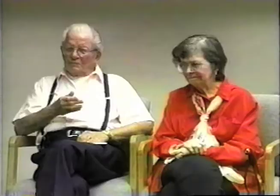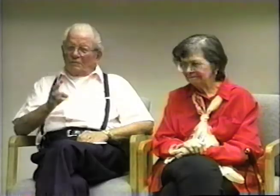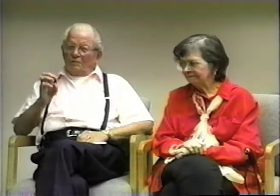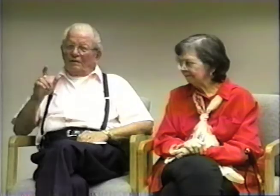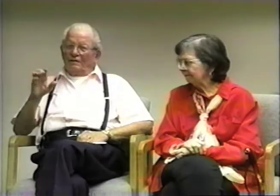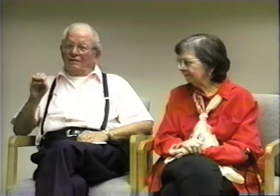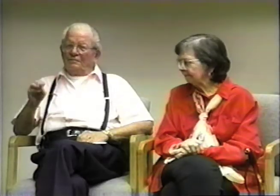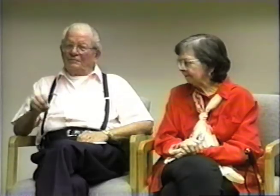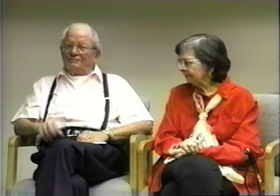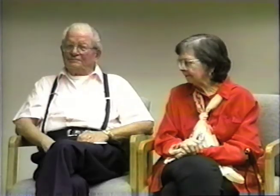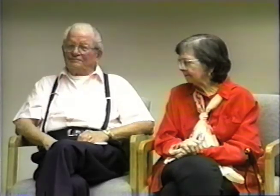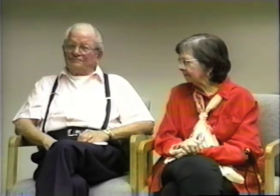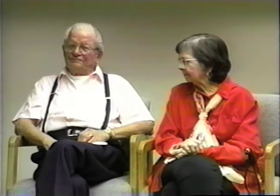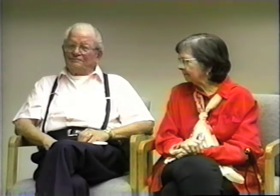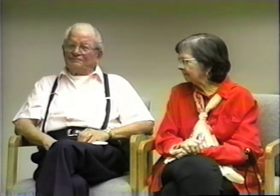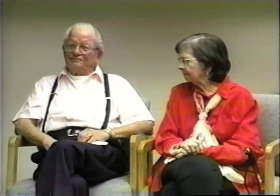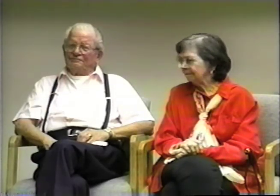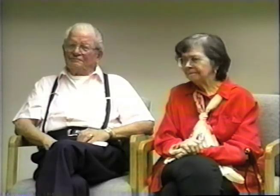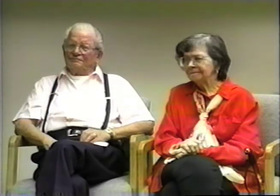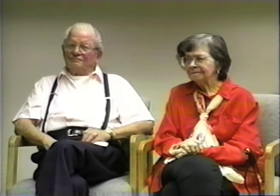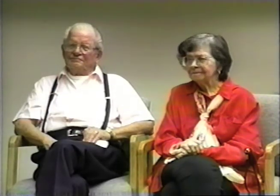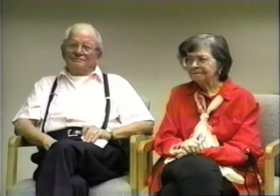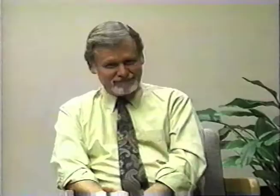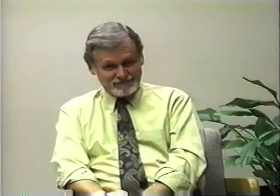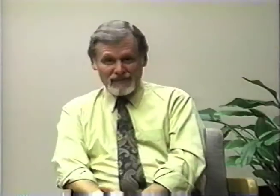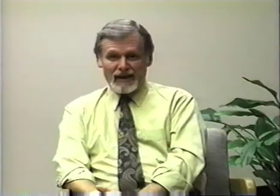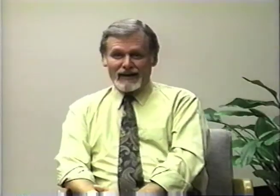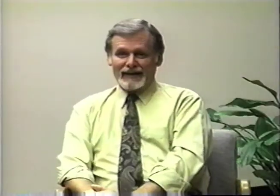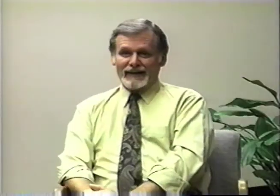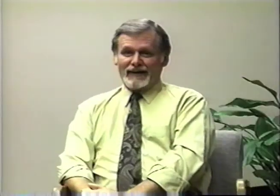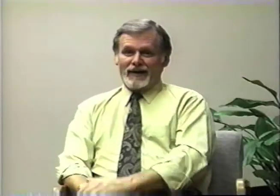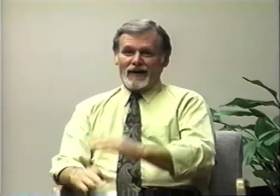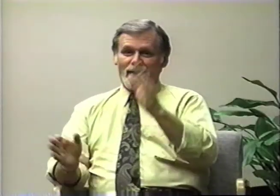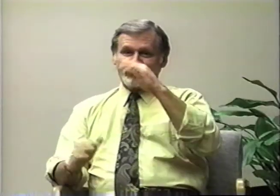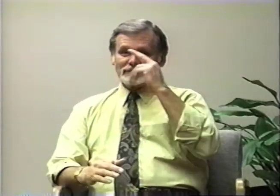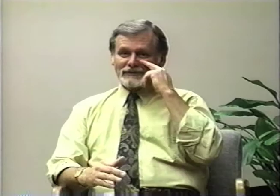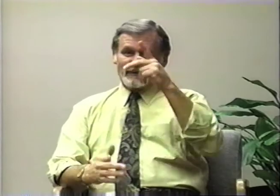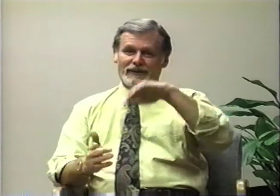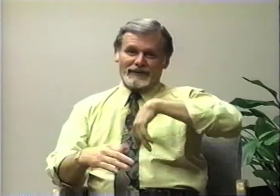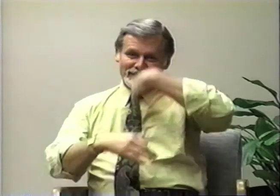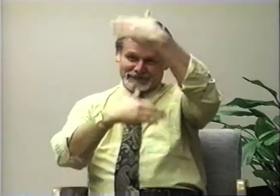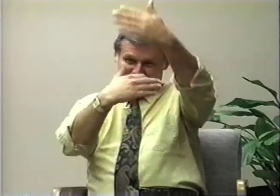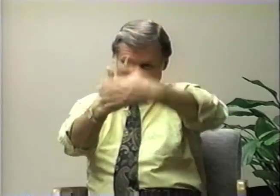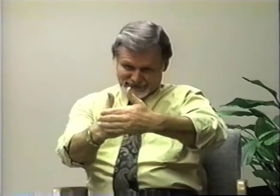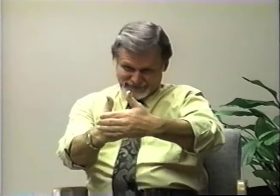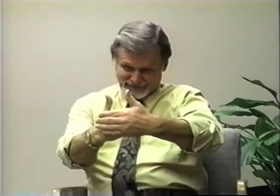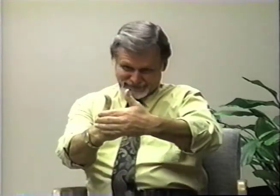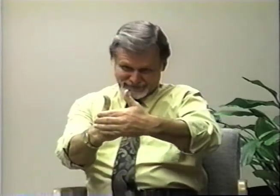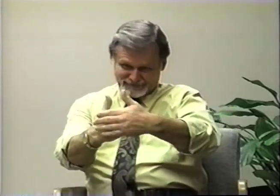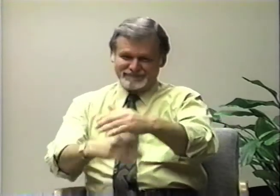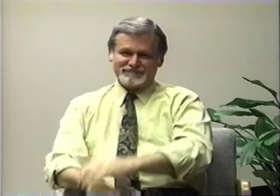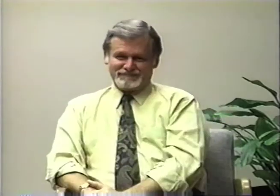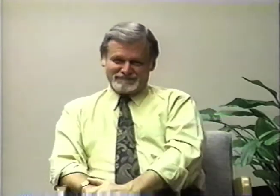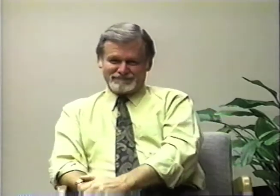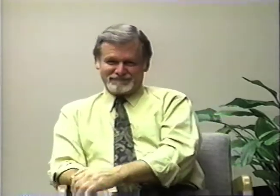You're welcome. I'll see you next time!